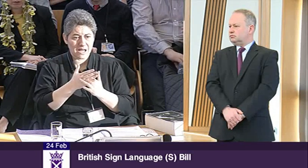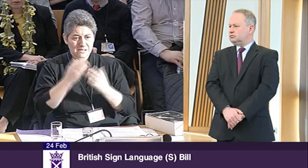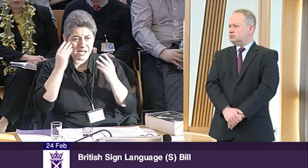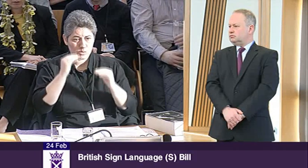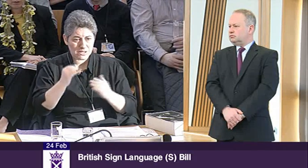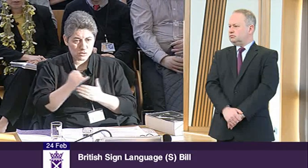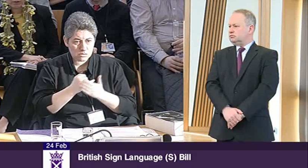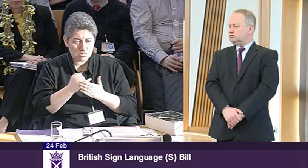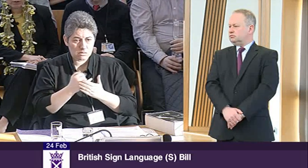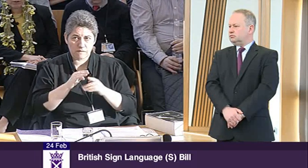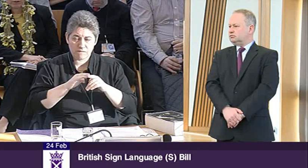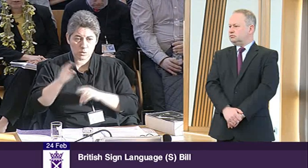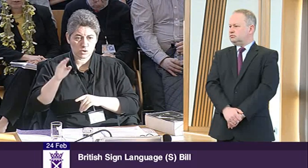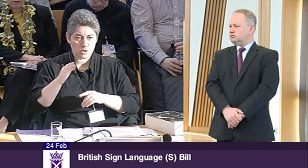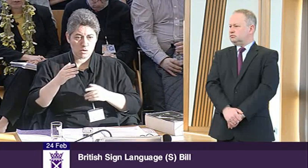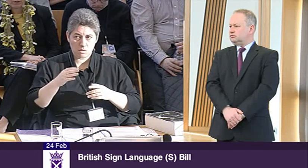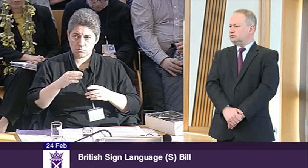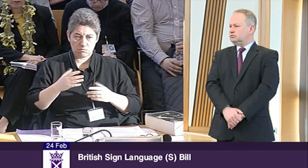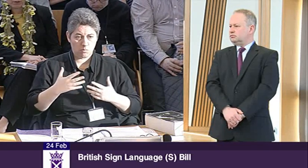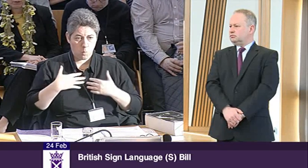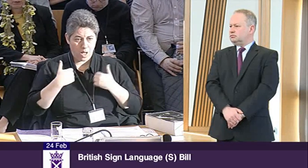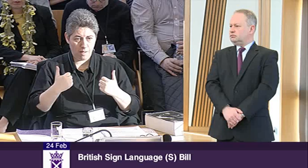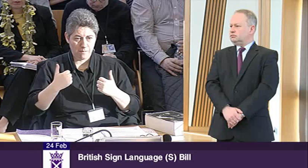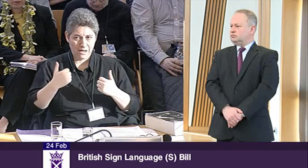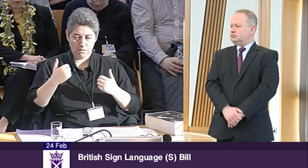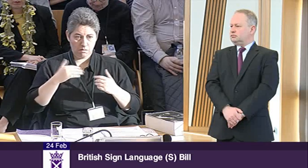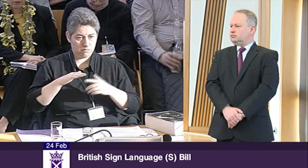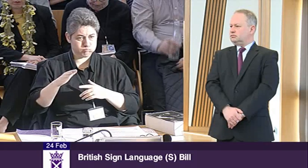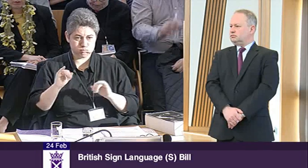means that 92 per cent of those teachers cannot sign. How are the children accessing their